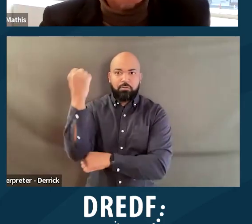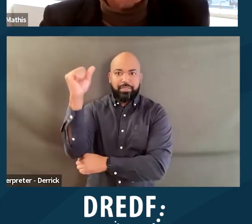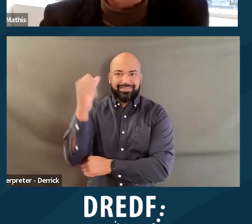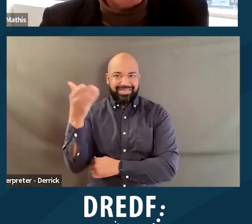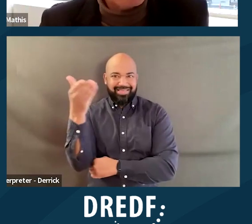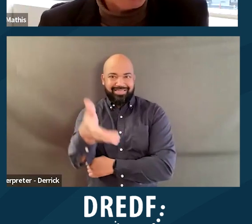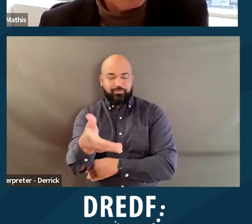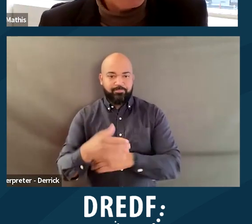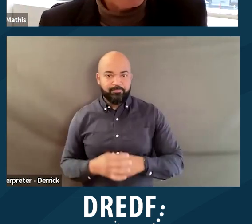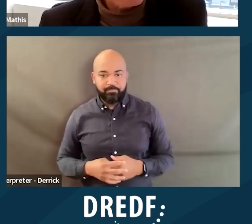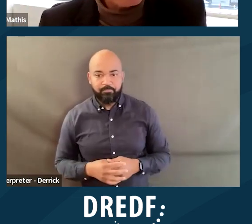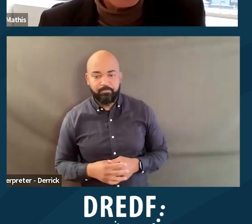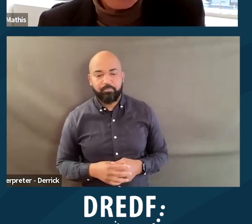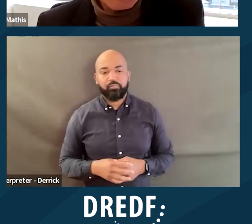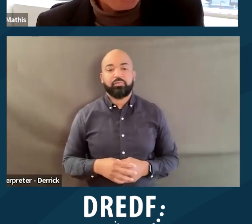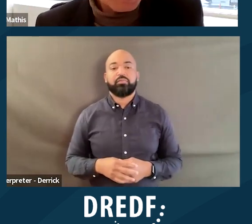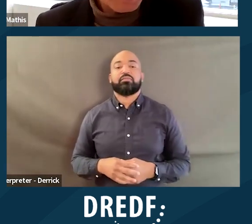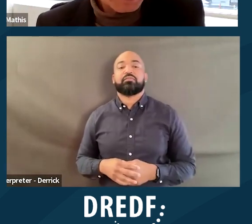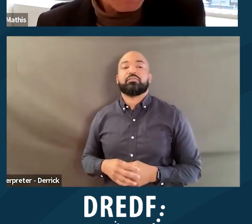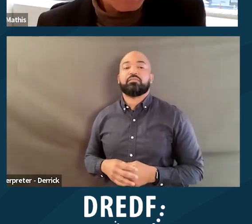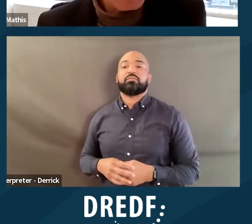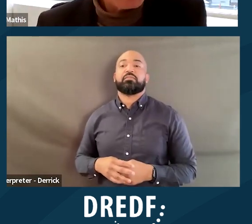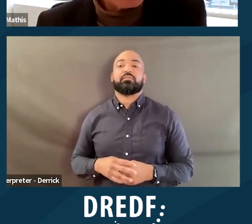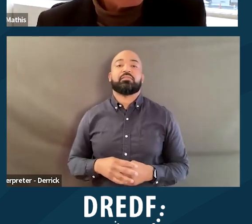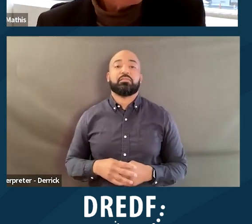looking outside at the people protesting.